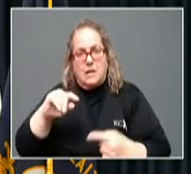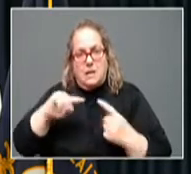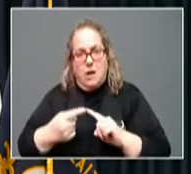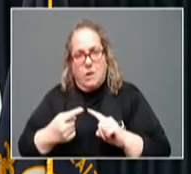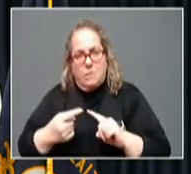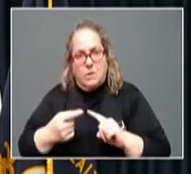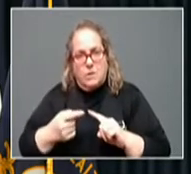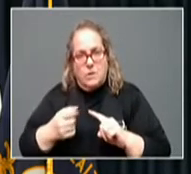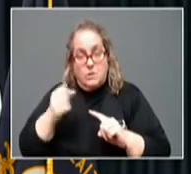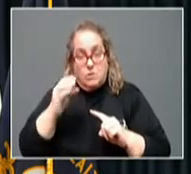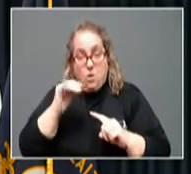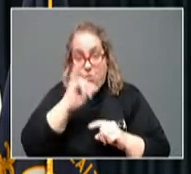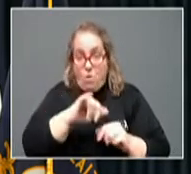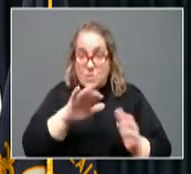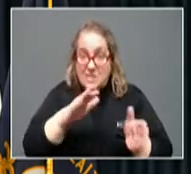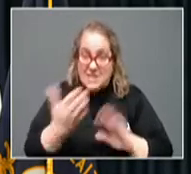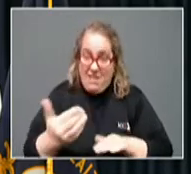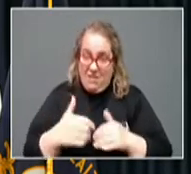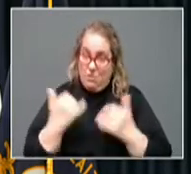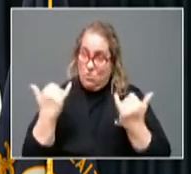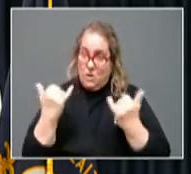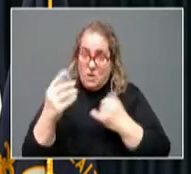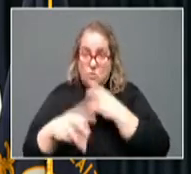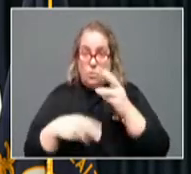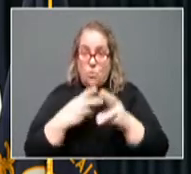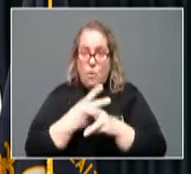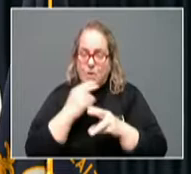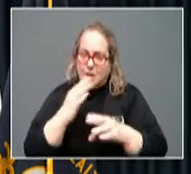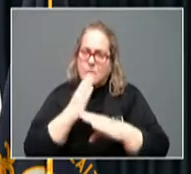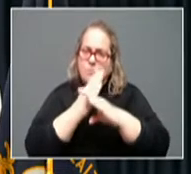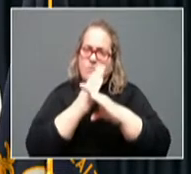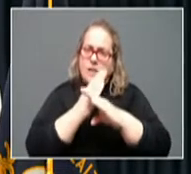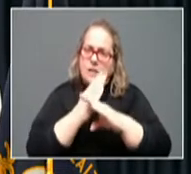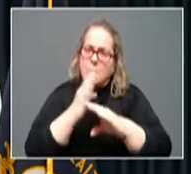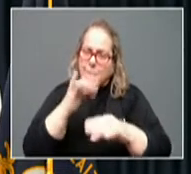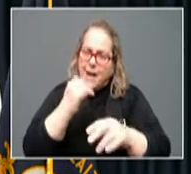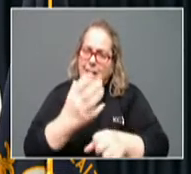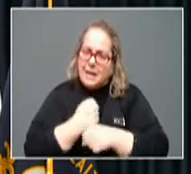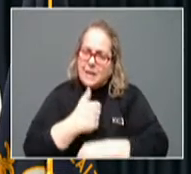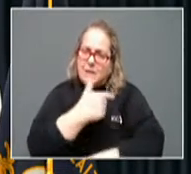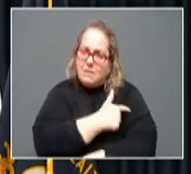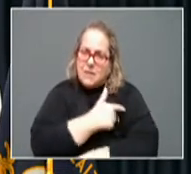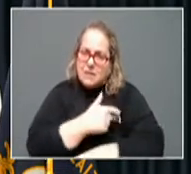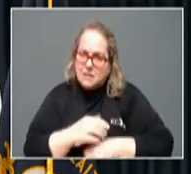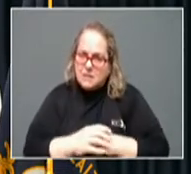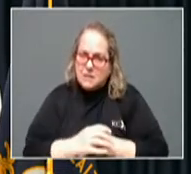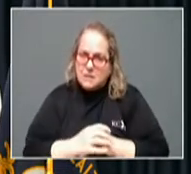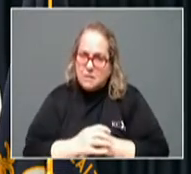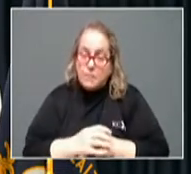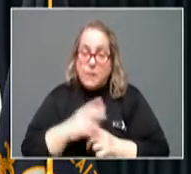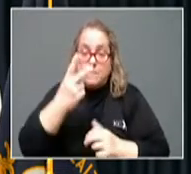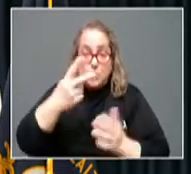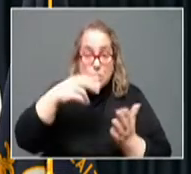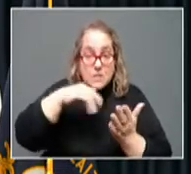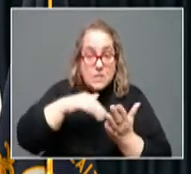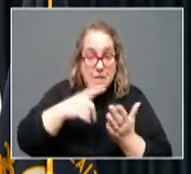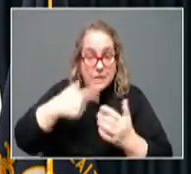could be prevented simply by getting vaccinated. Now, there's two studies that came out very recently, one on January seven that was published in the